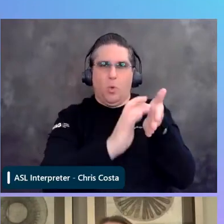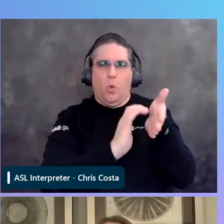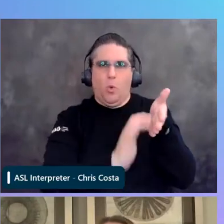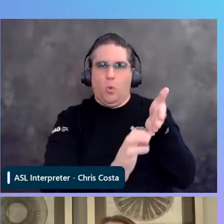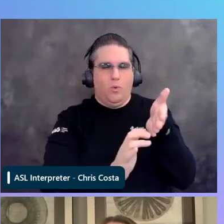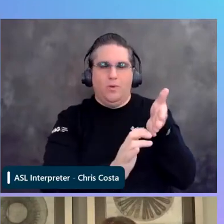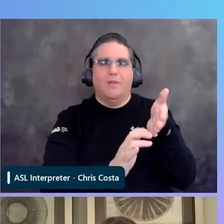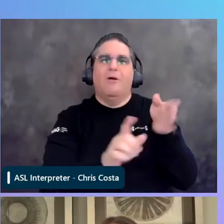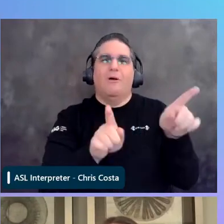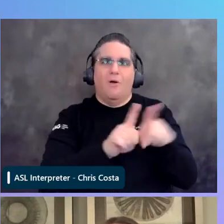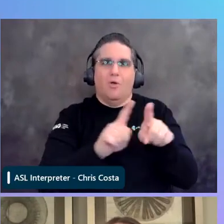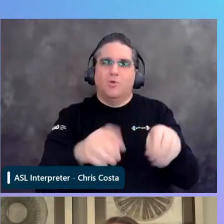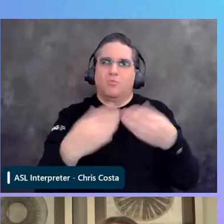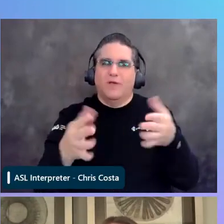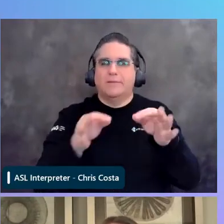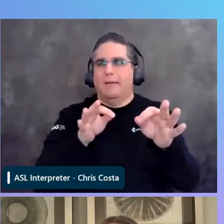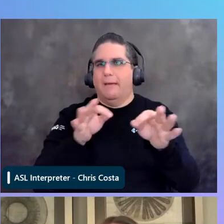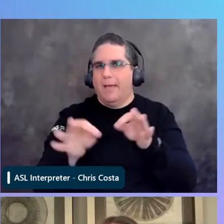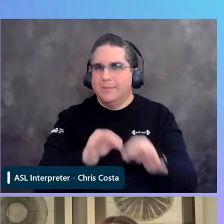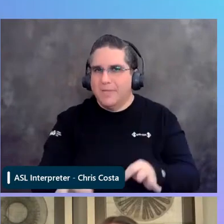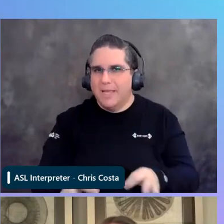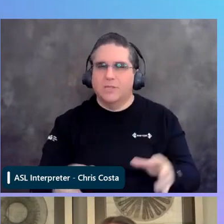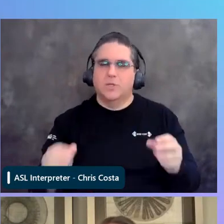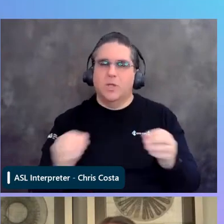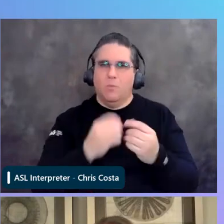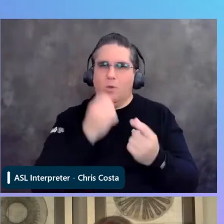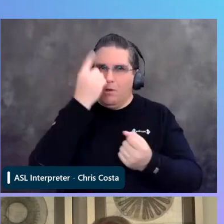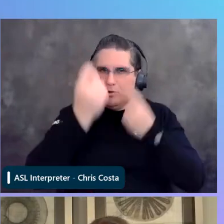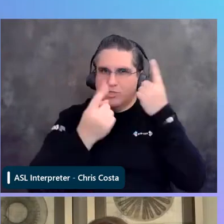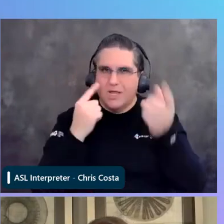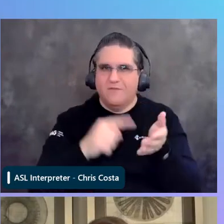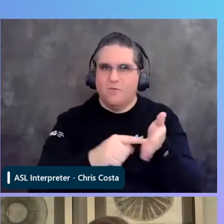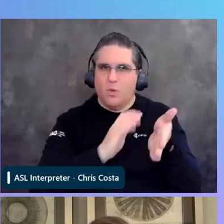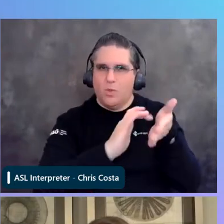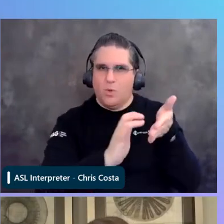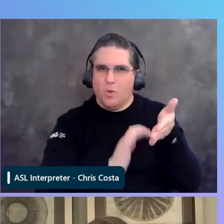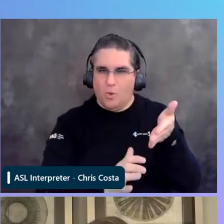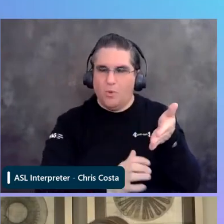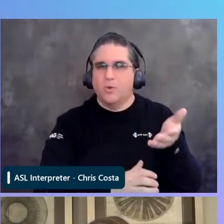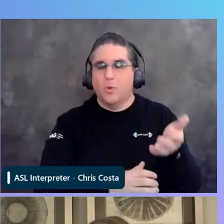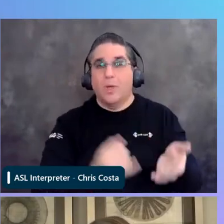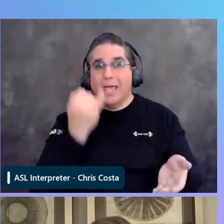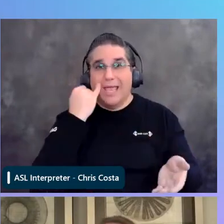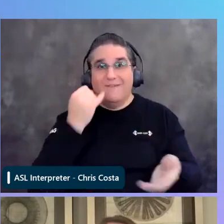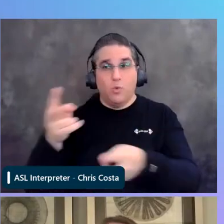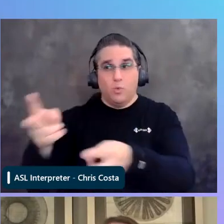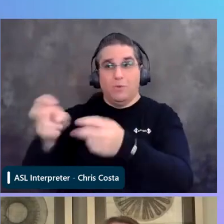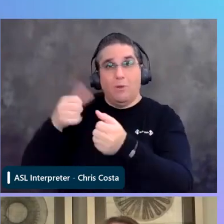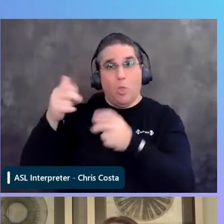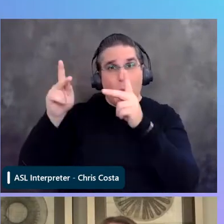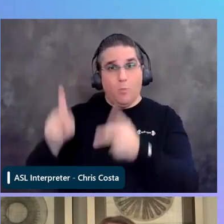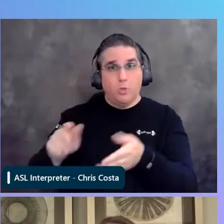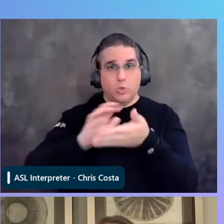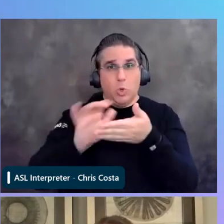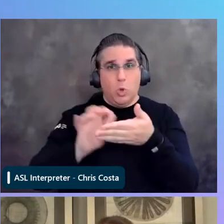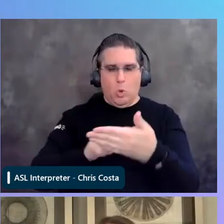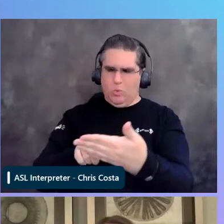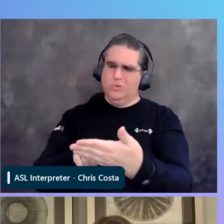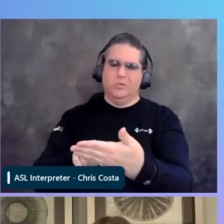options. It provides insights into the code you're working with. So whether you're trying to understand someone else's